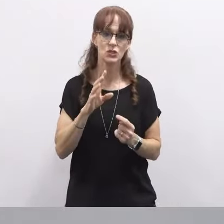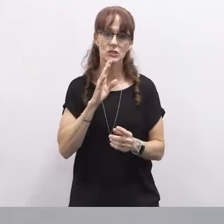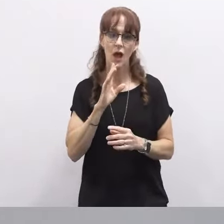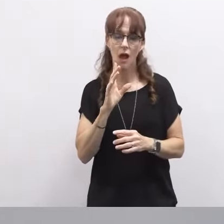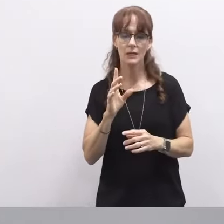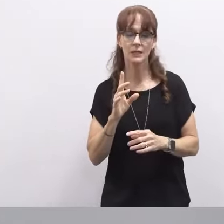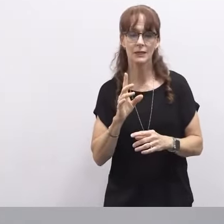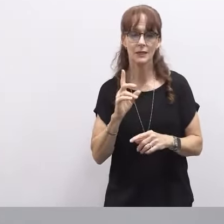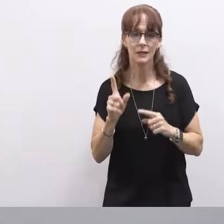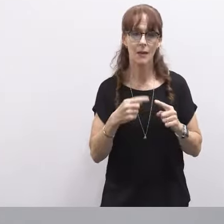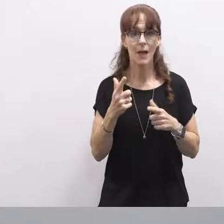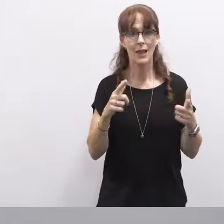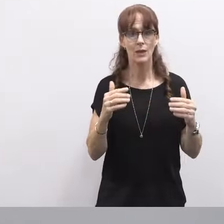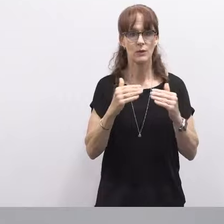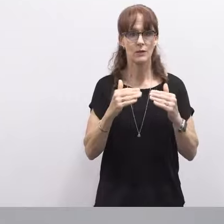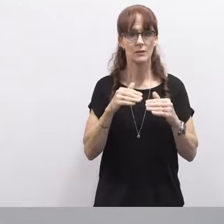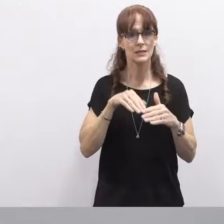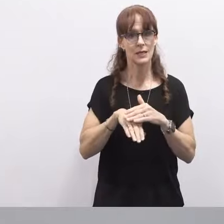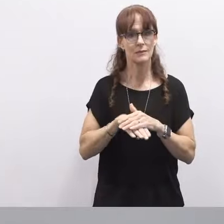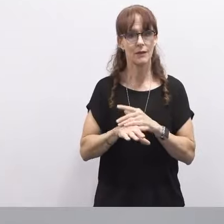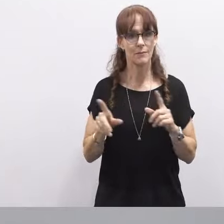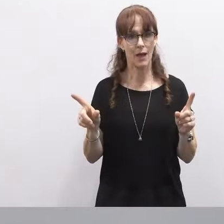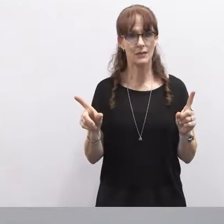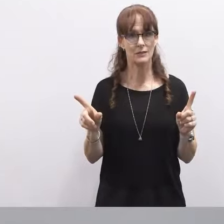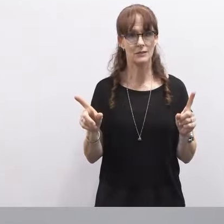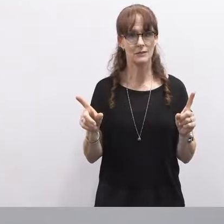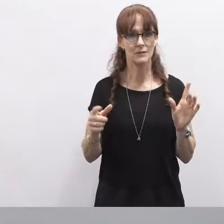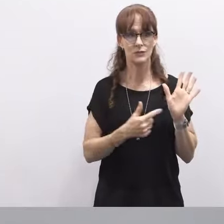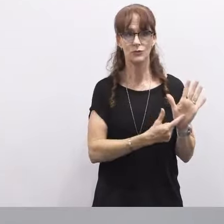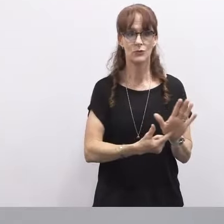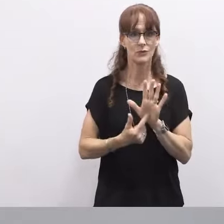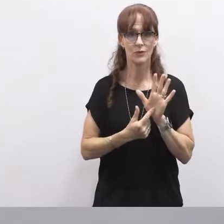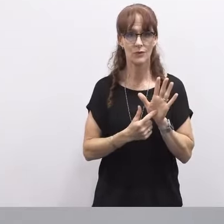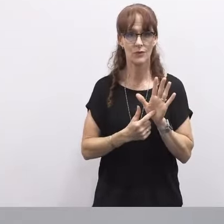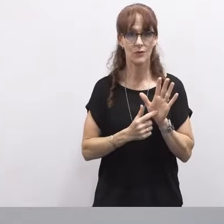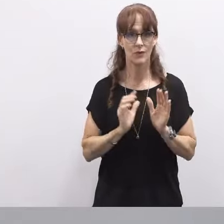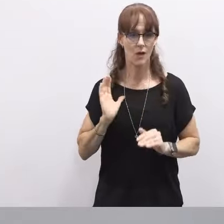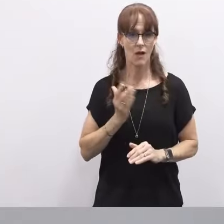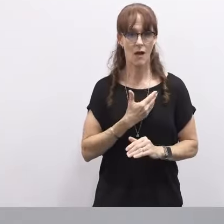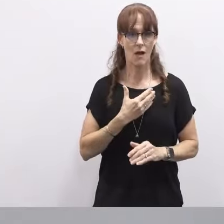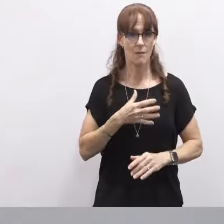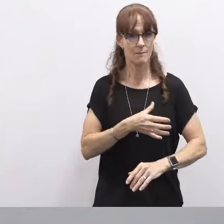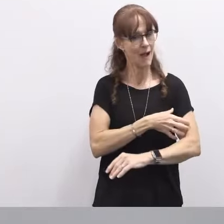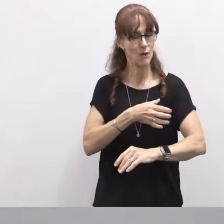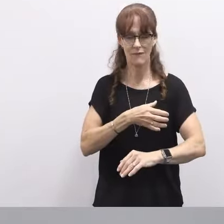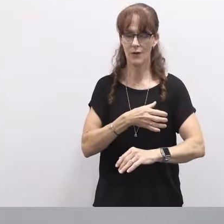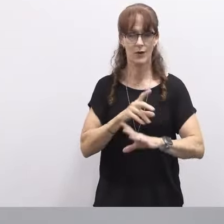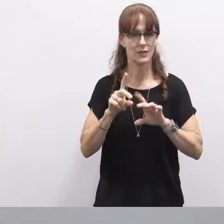around language justice and accessibility, but that that's reflected through our very powerful district spaces.